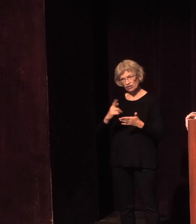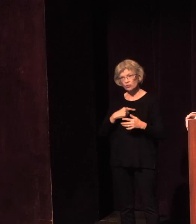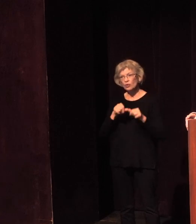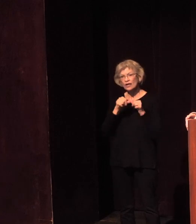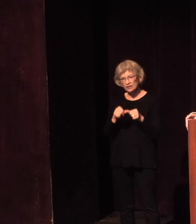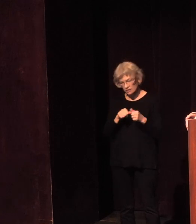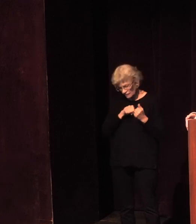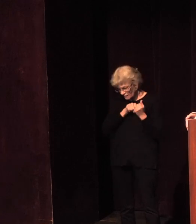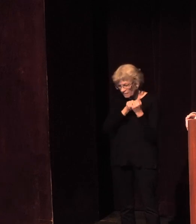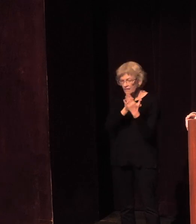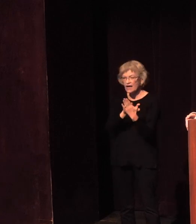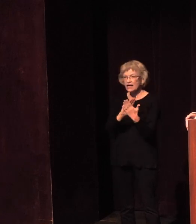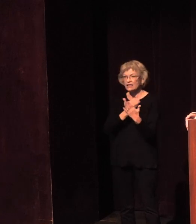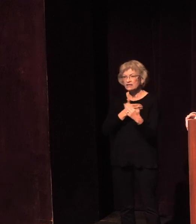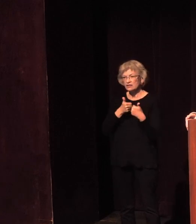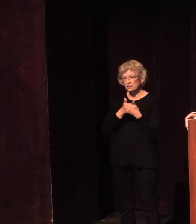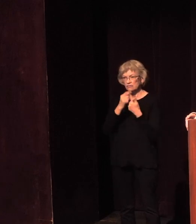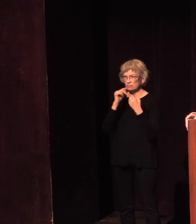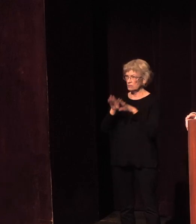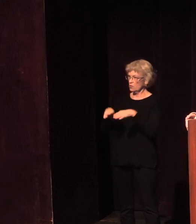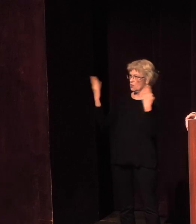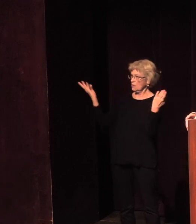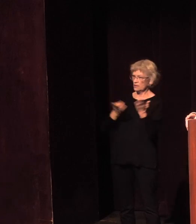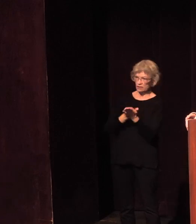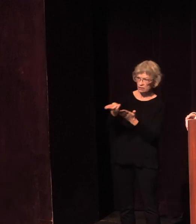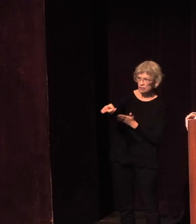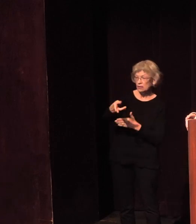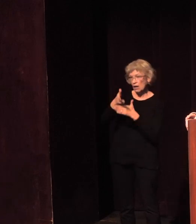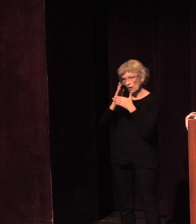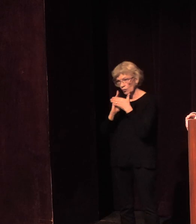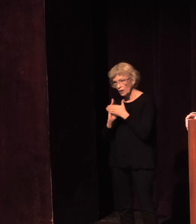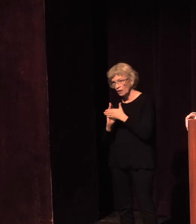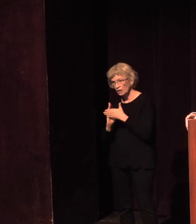But we are not just any Community College. We are Santa Barbara City College. We will continue to face our